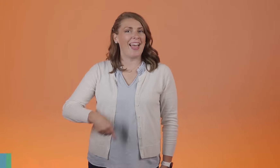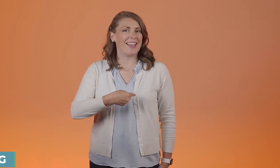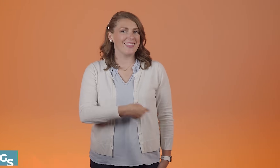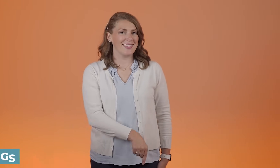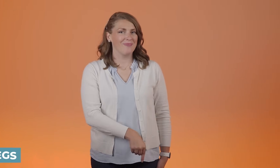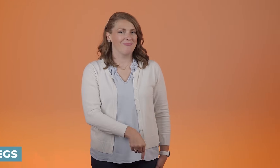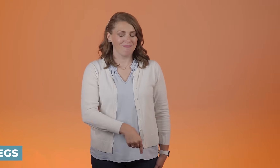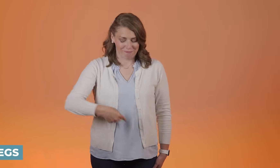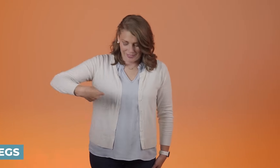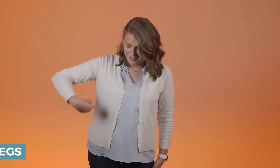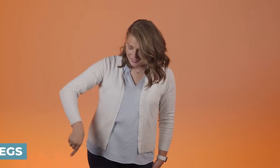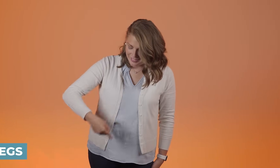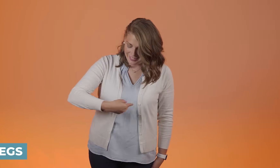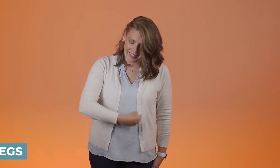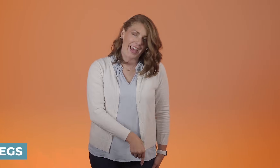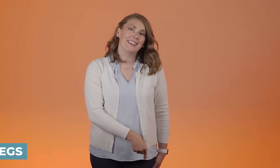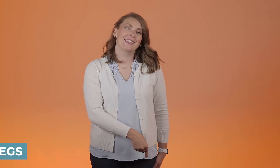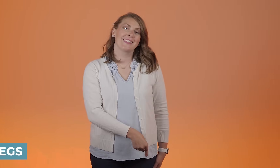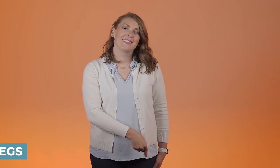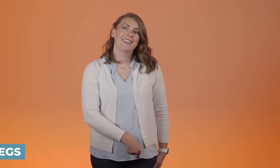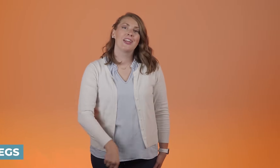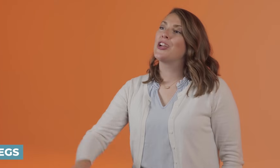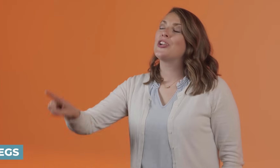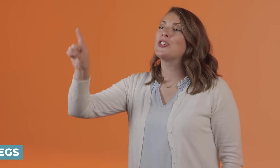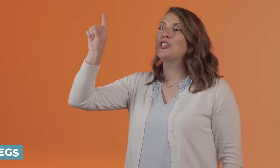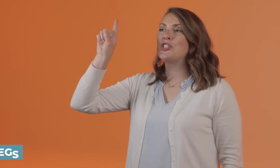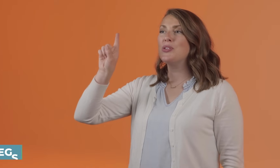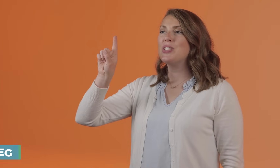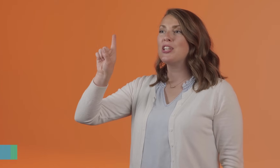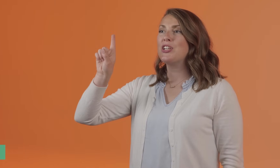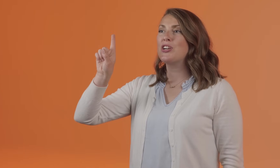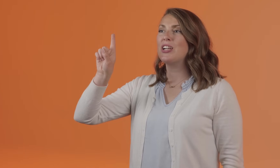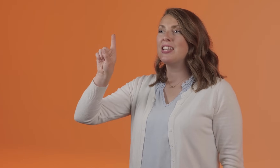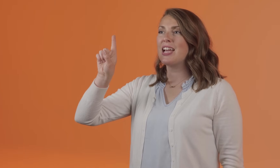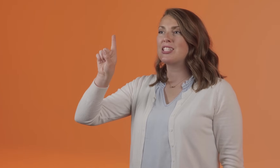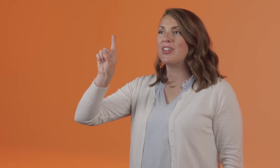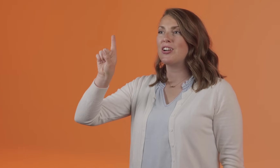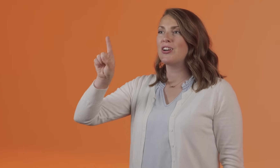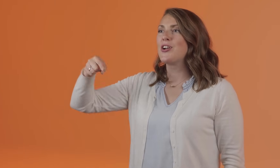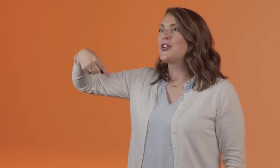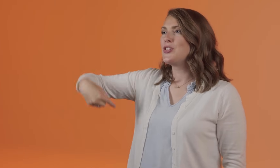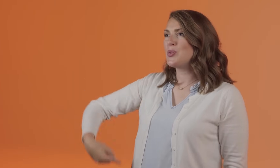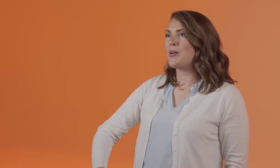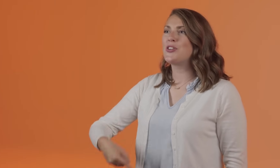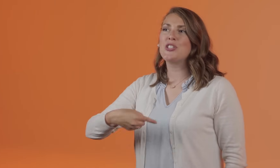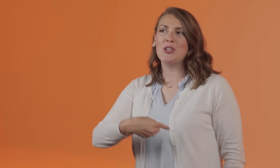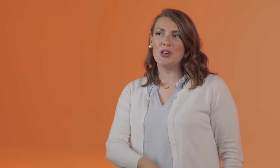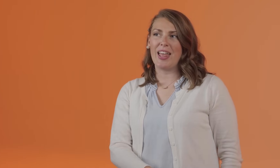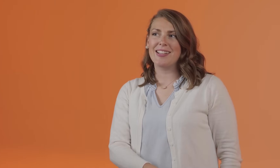'Legs, legs,' you're just using your index finger to reference to your legs